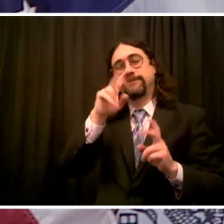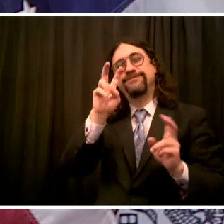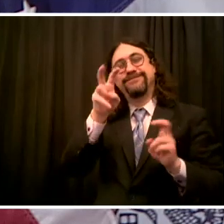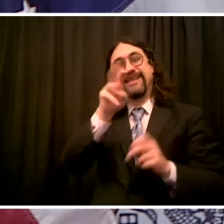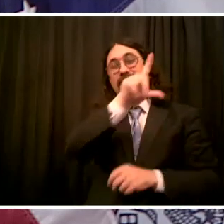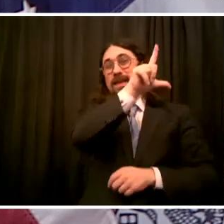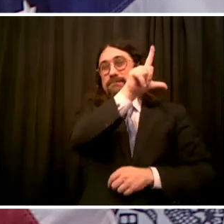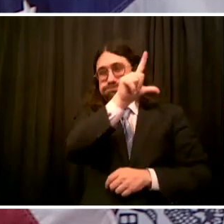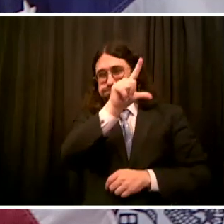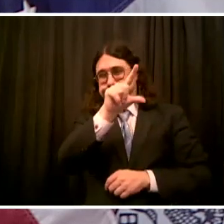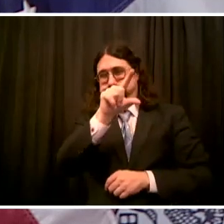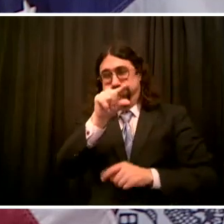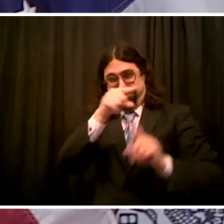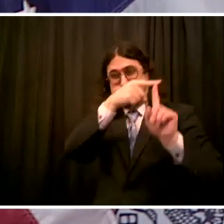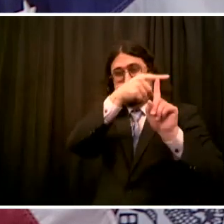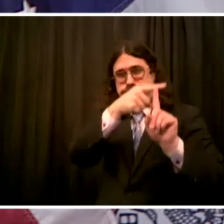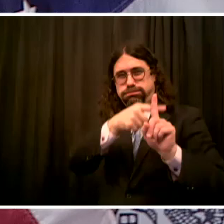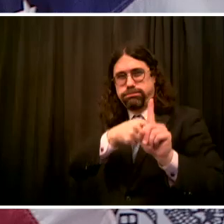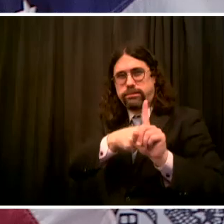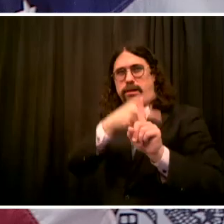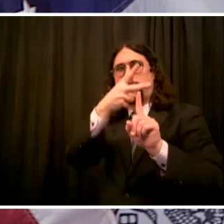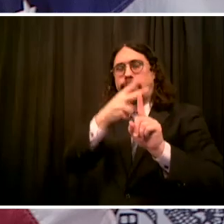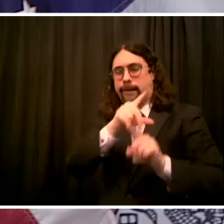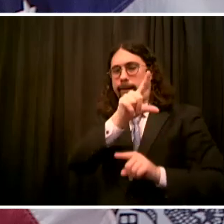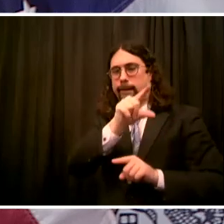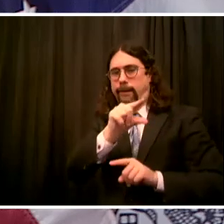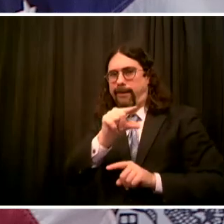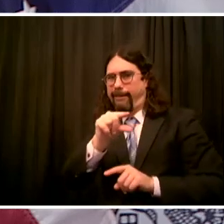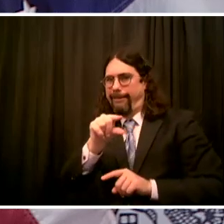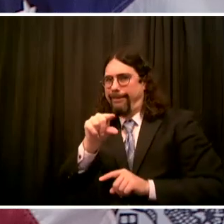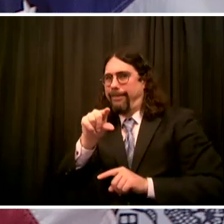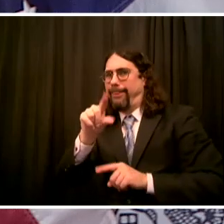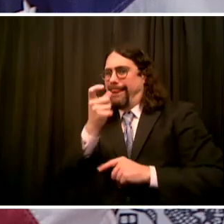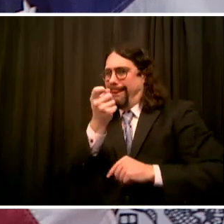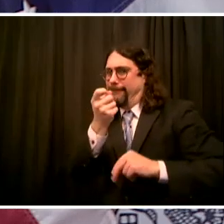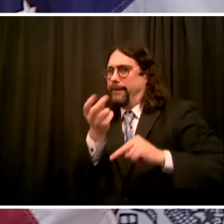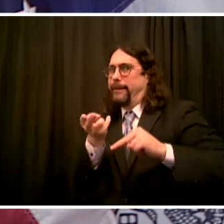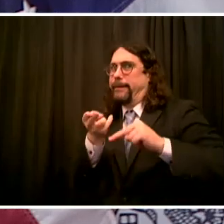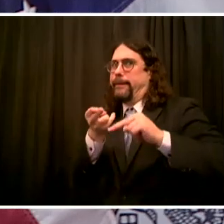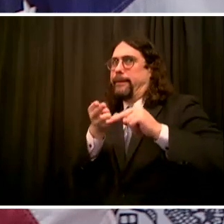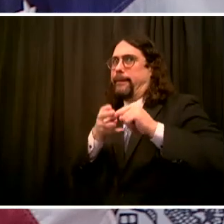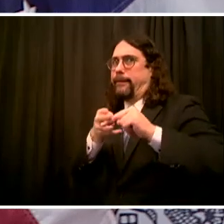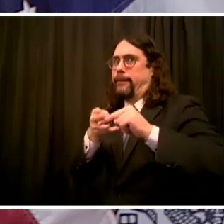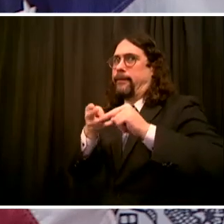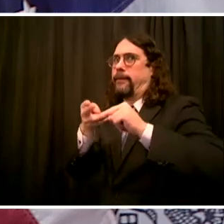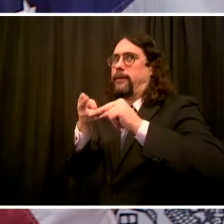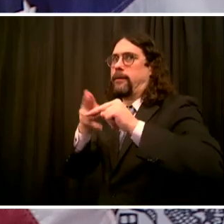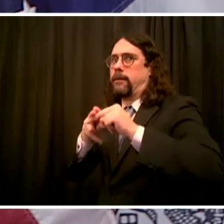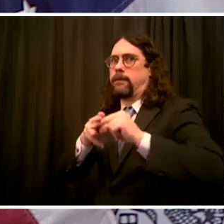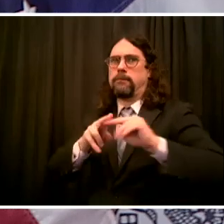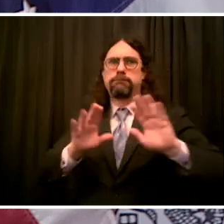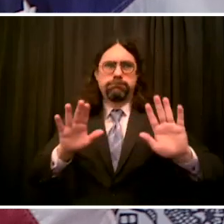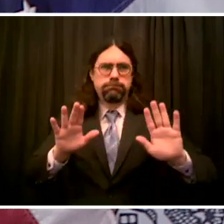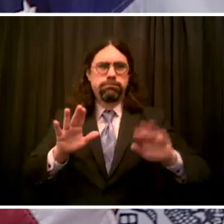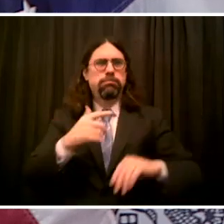STAGES IN THE PANDEMIC. WE'RE STARTINGTO SEE SO CMEONCERNS RECENTLY. BUT WE'VE PUT ALL OF THESE STATISTICS OUT, NCILUNGDI T EHEND